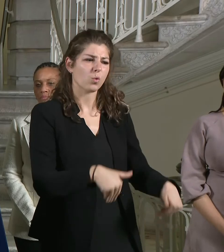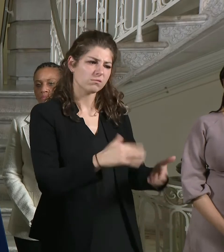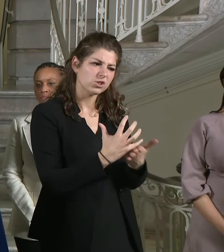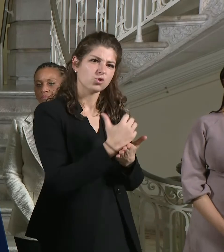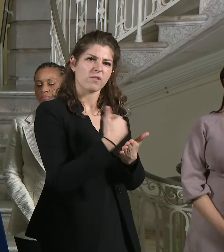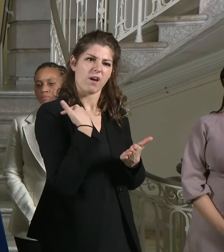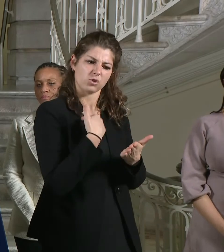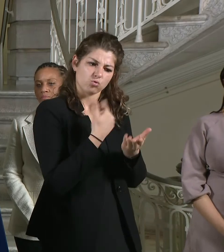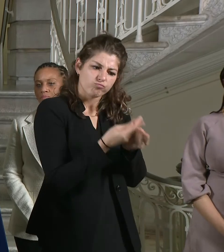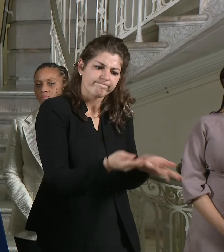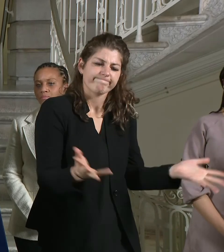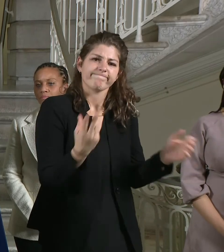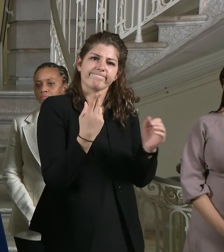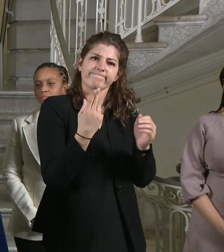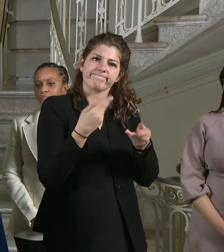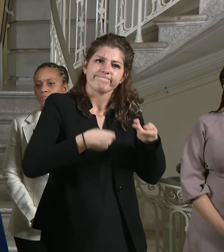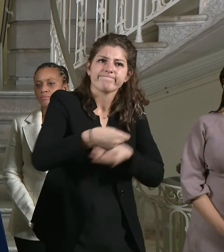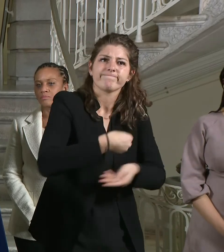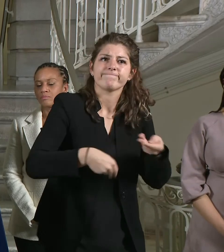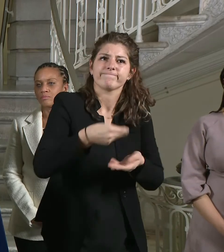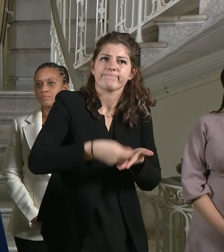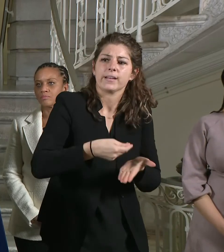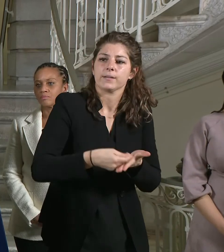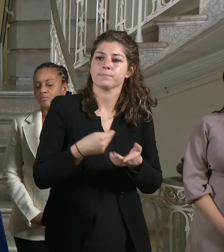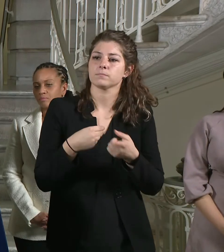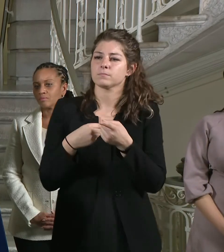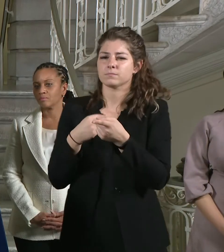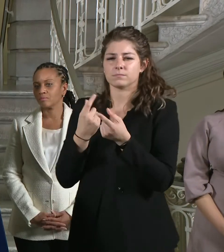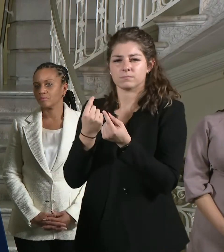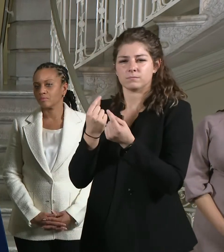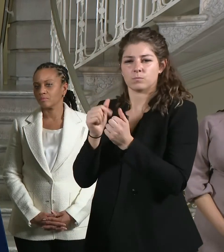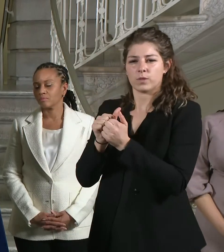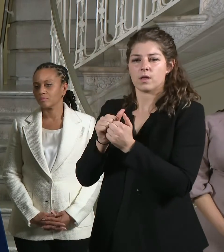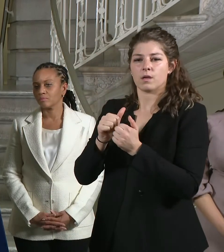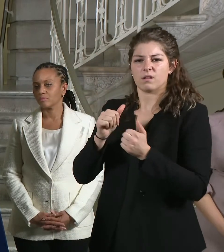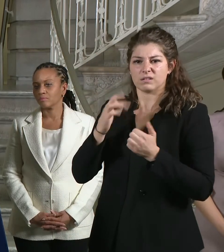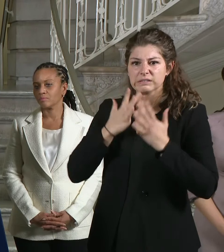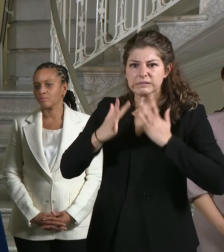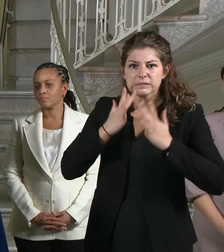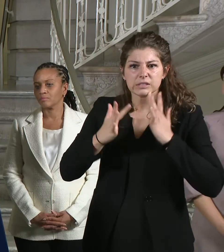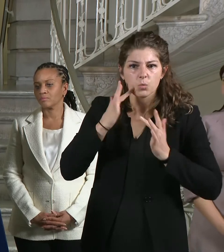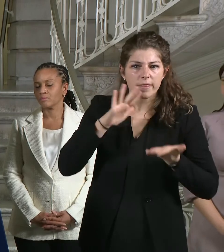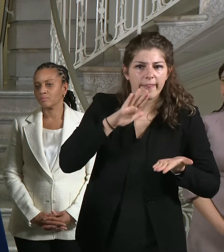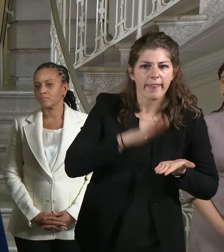DEMONSTRATION OF TAX PAYERS.